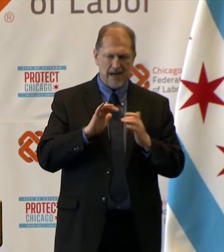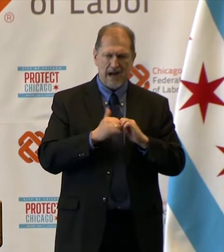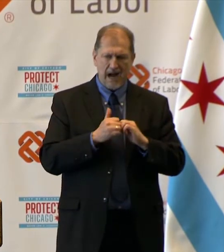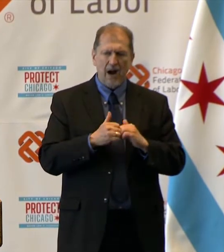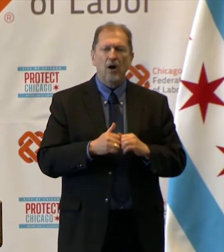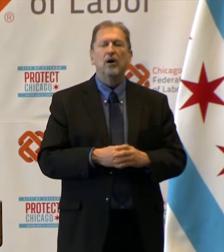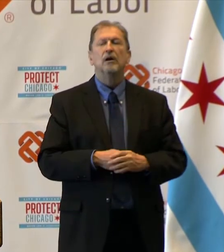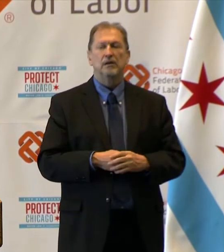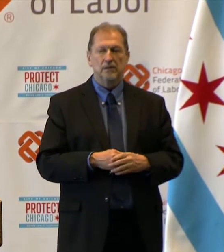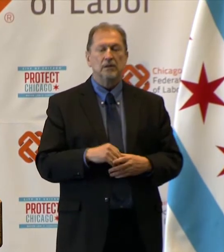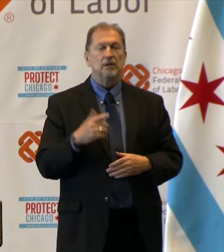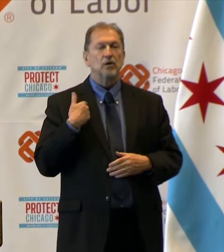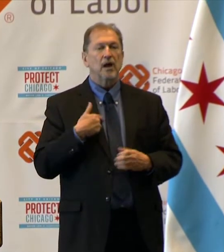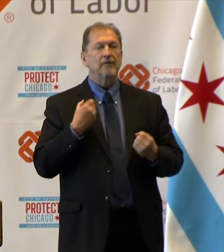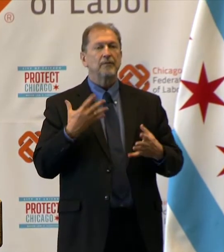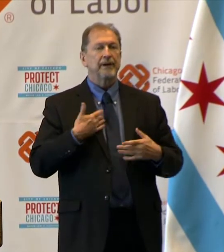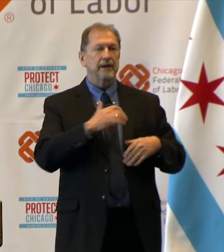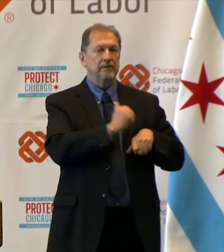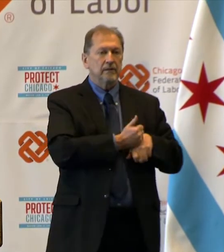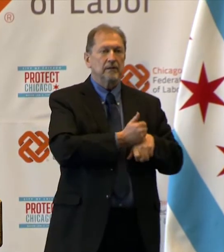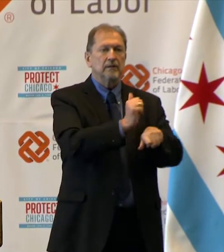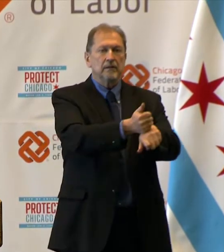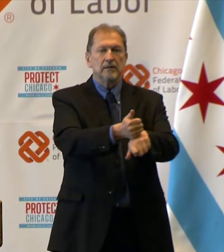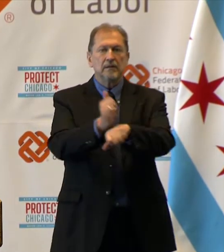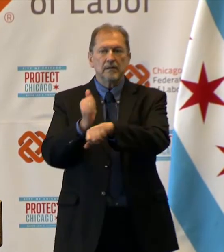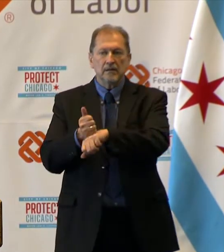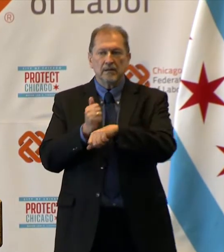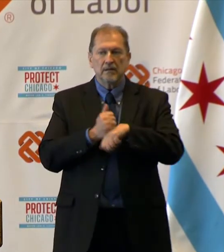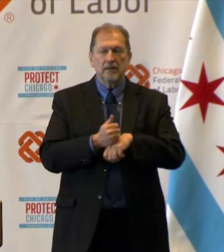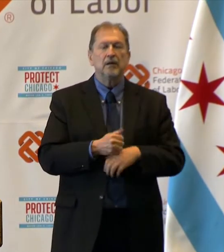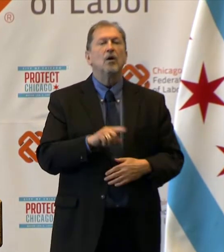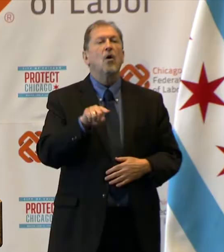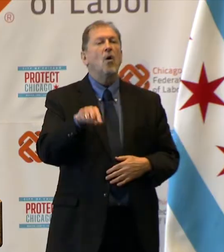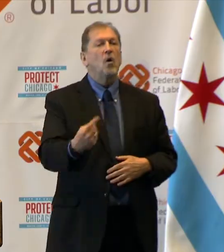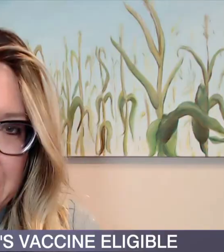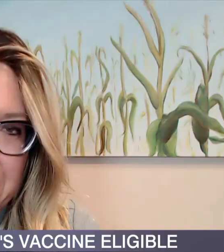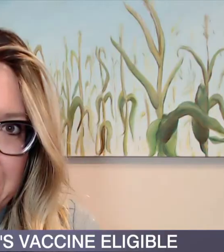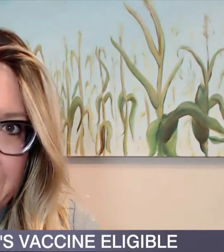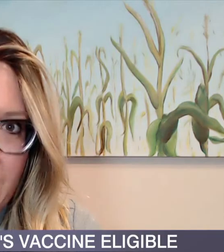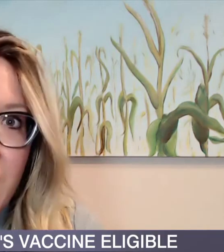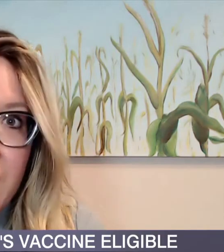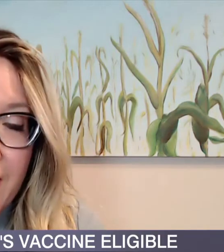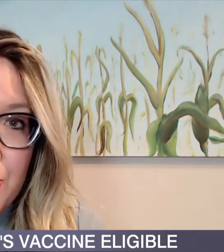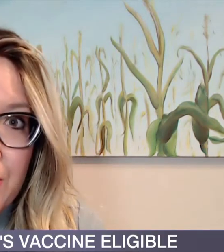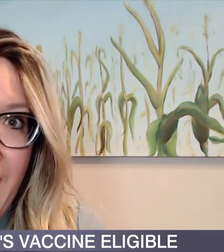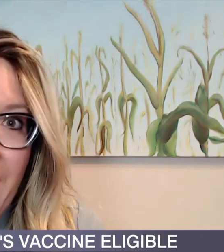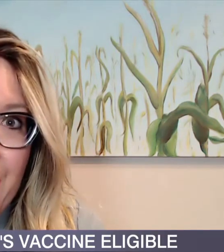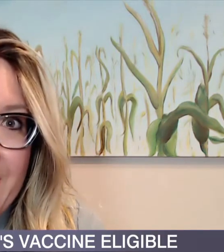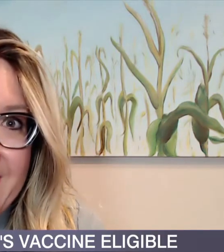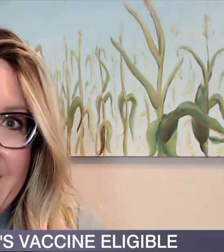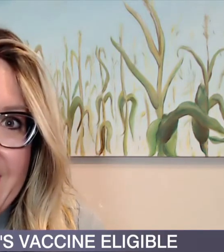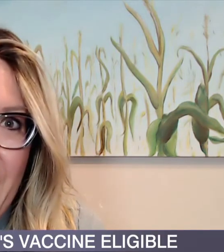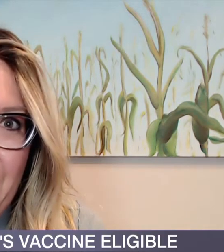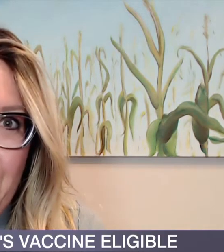BETTER ACCESS VACCINE APPOINTMENTS IN OUR CHICAGO.